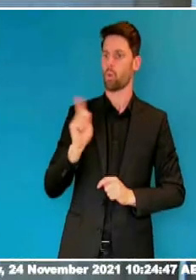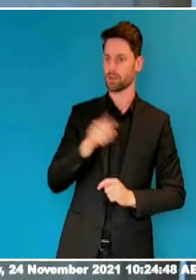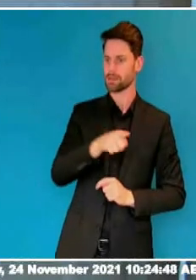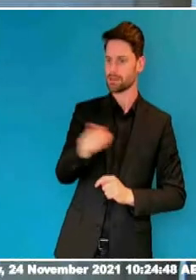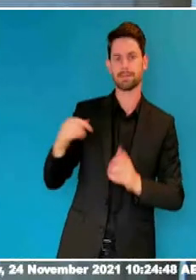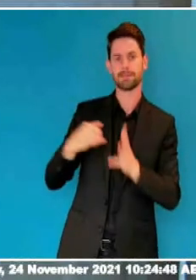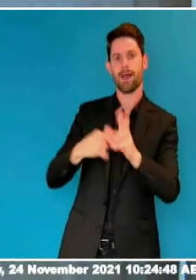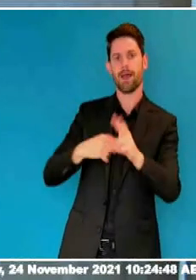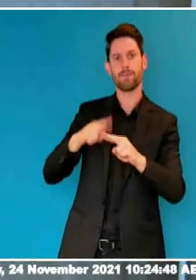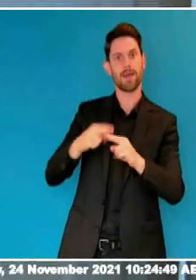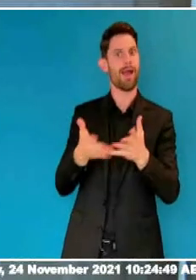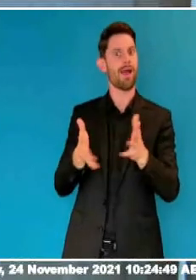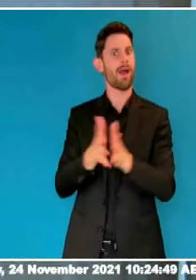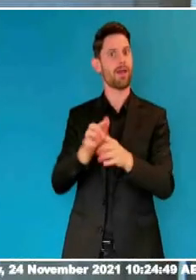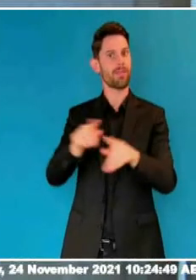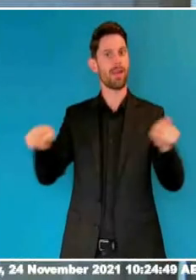productive and engaged in their day to day work.